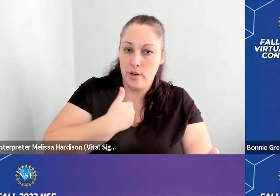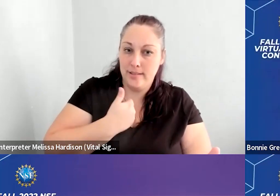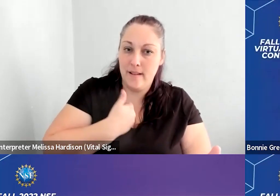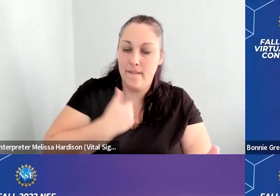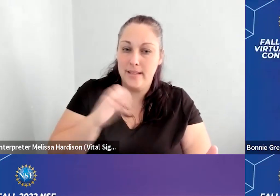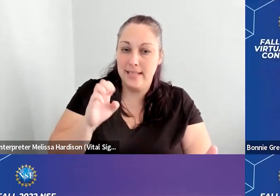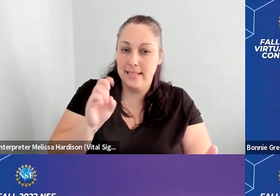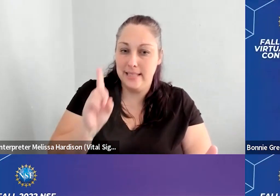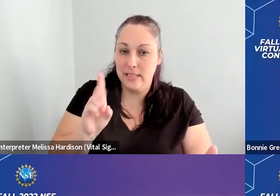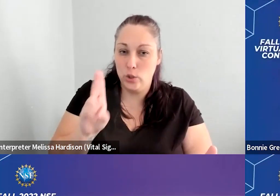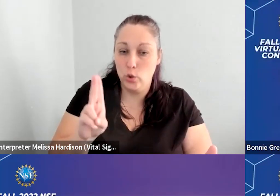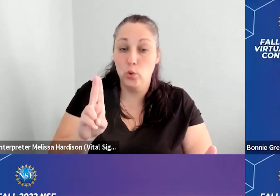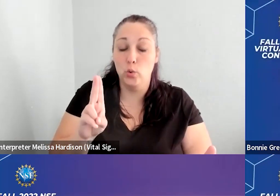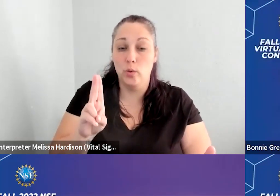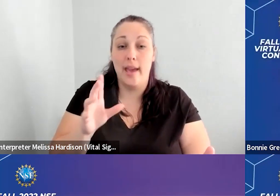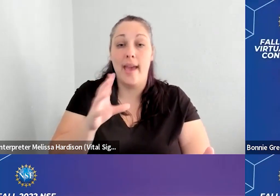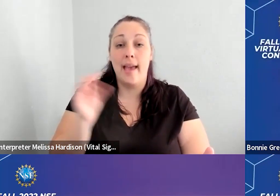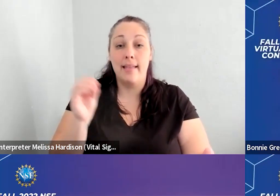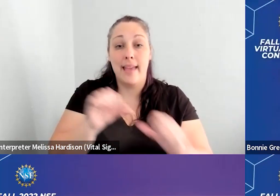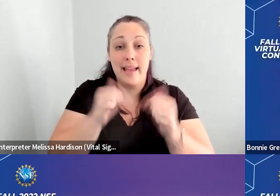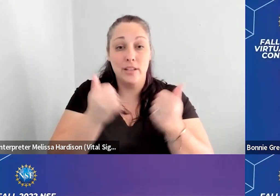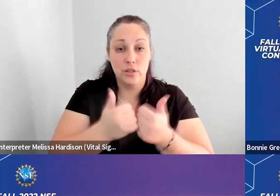that we evaluate what we're doing, what's being effective,